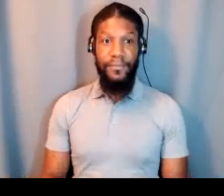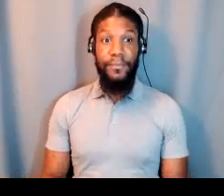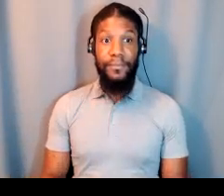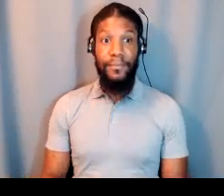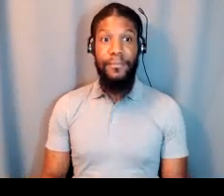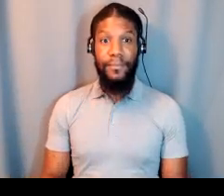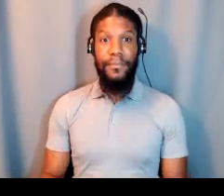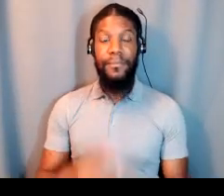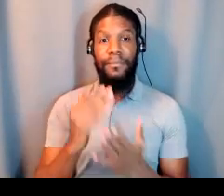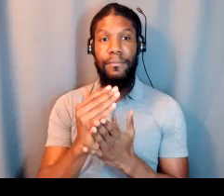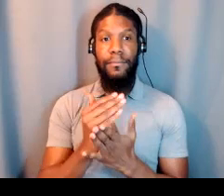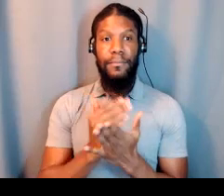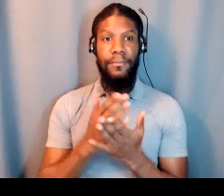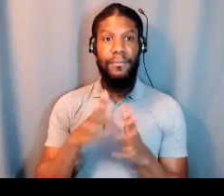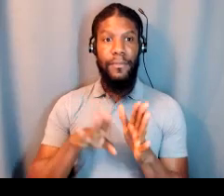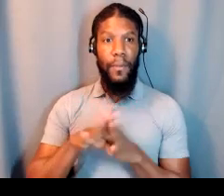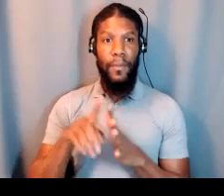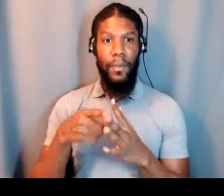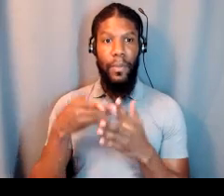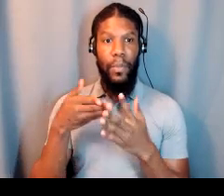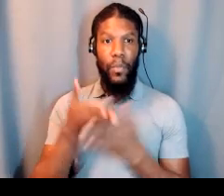through focus group studies and collaboration with peer writing consultants,